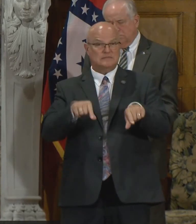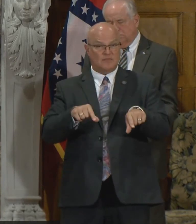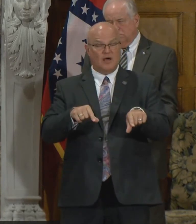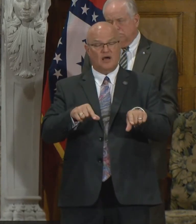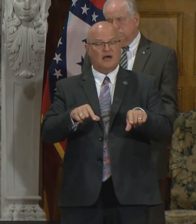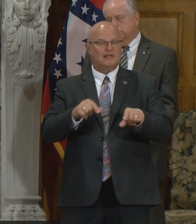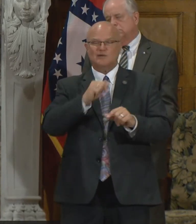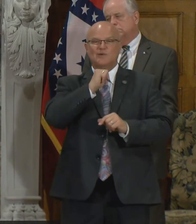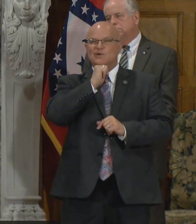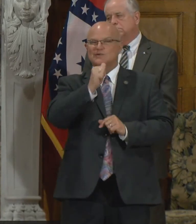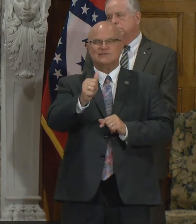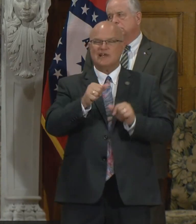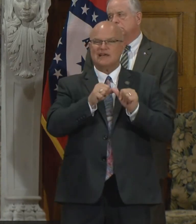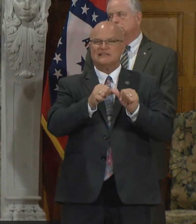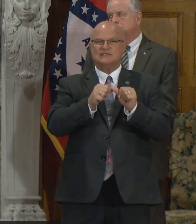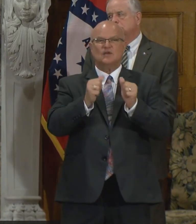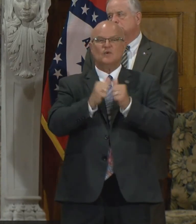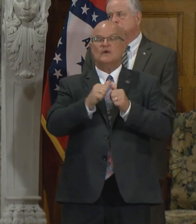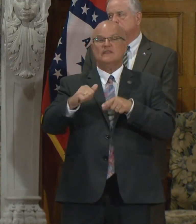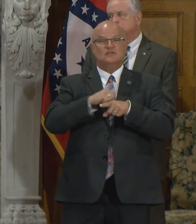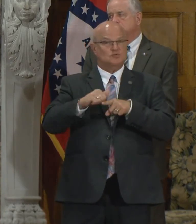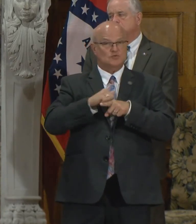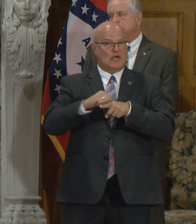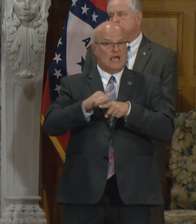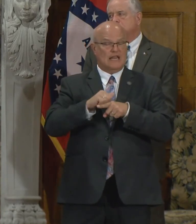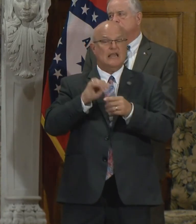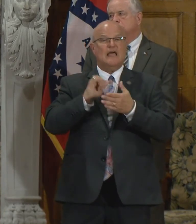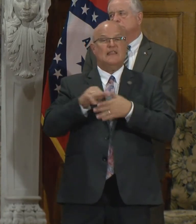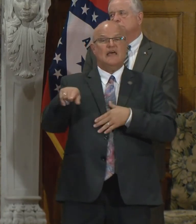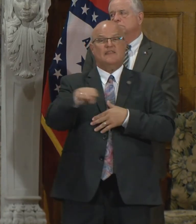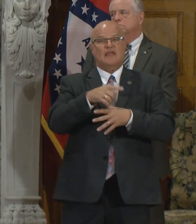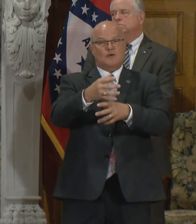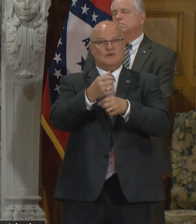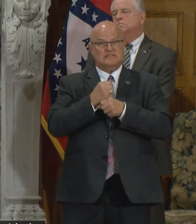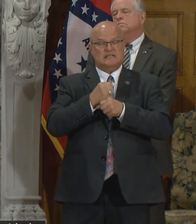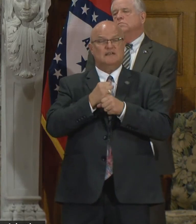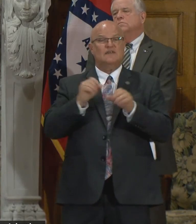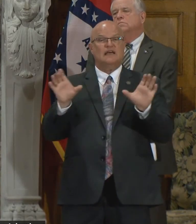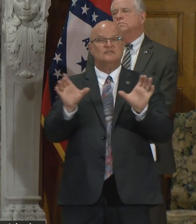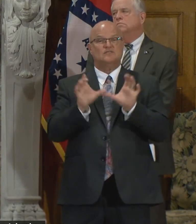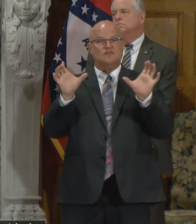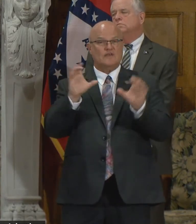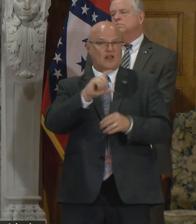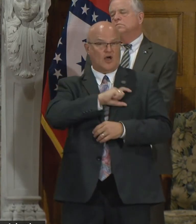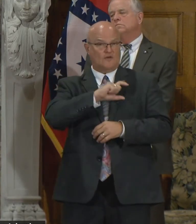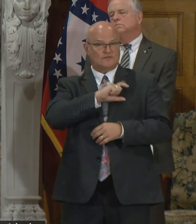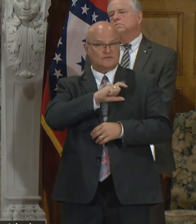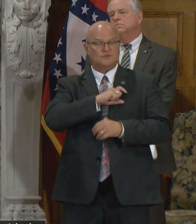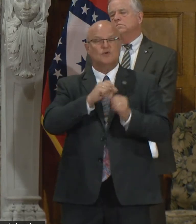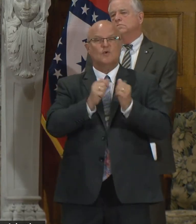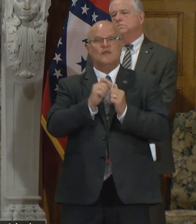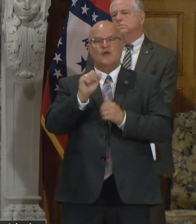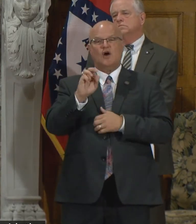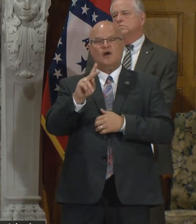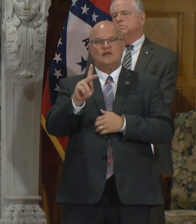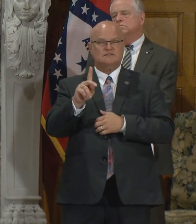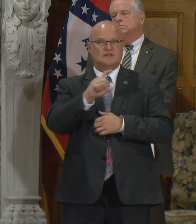not consistent with the training that they receive as certified officers with the Arkansas Law Enforcement